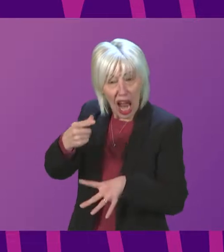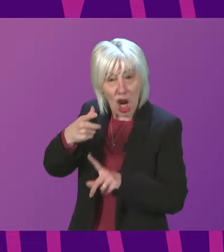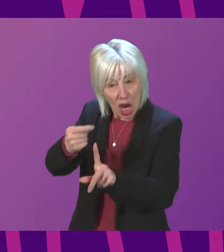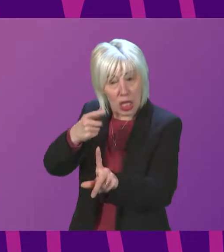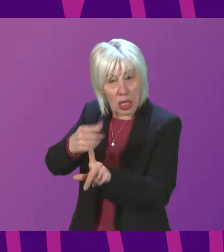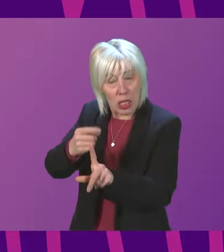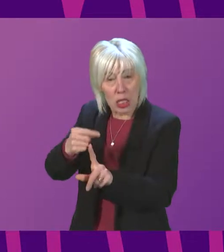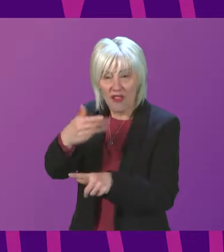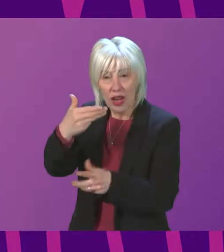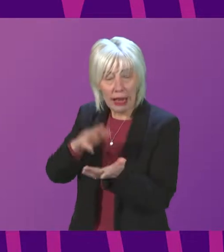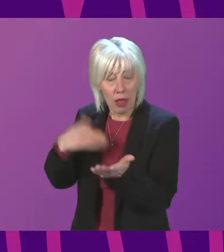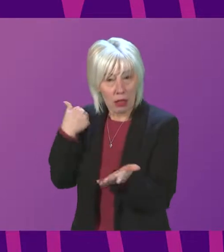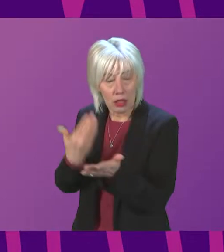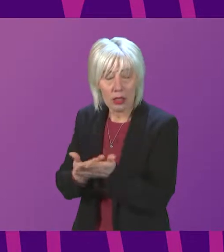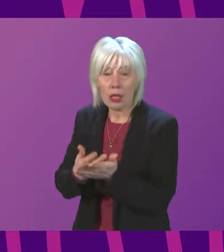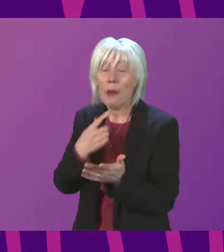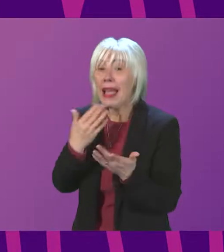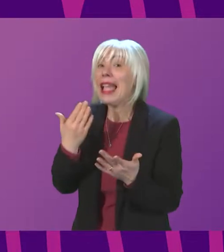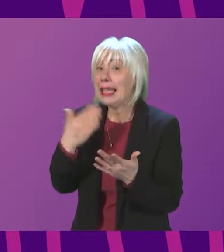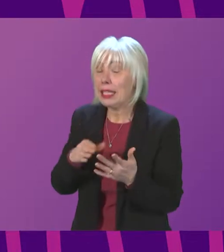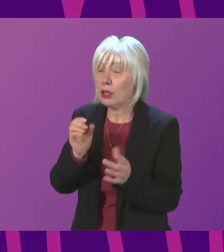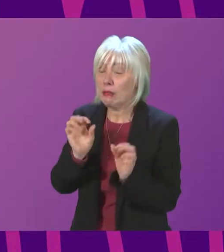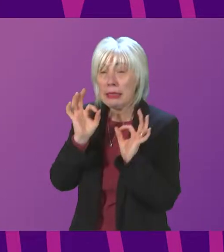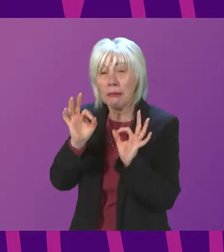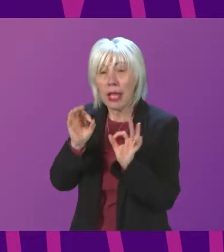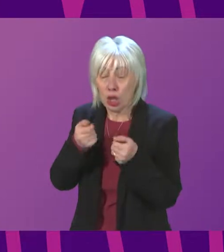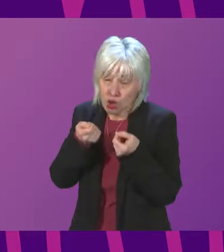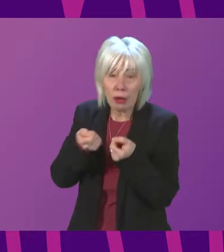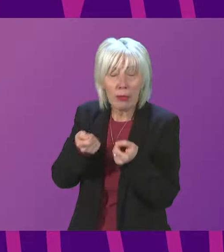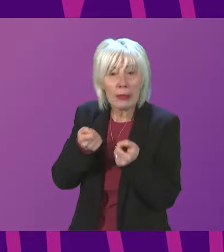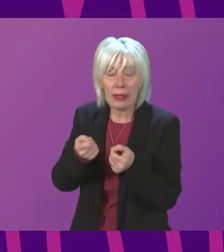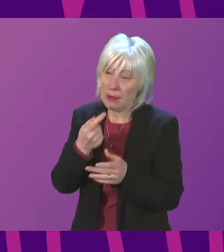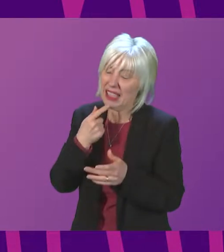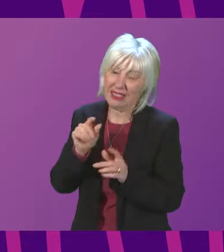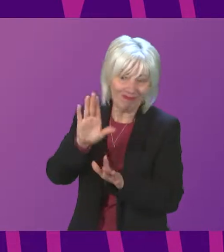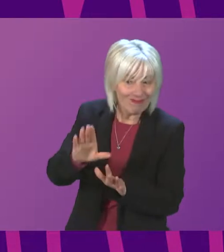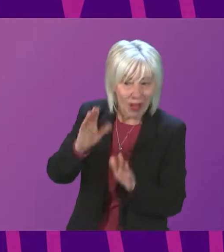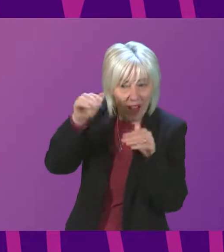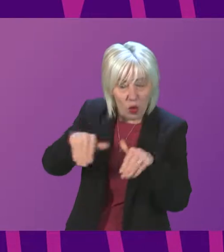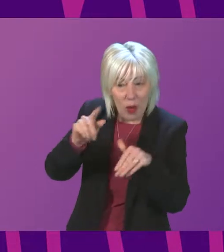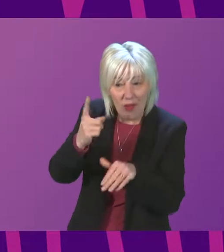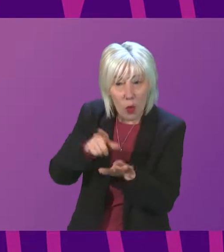As a result of his condition, he needs neurological treatment. He has been told that he will have to wait at least a year for an appointment with a